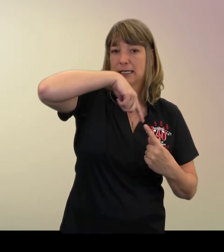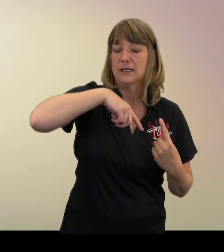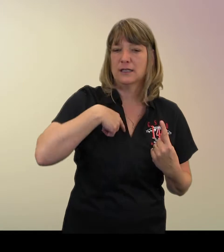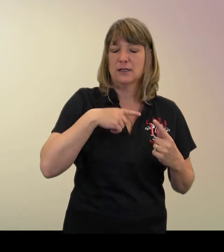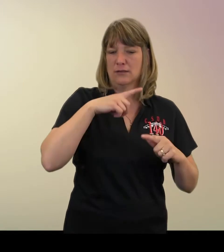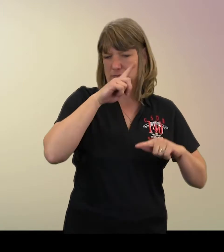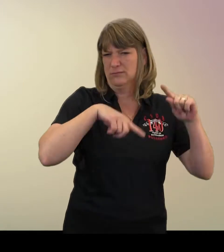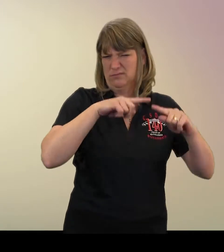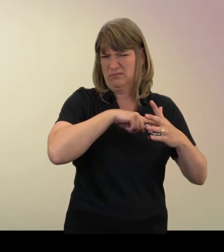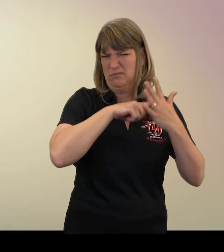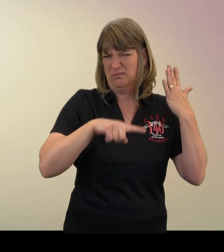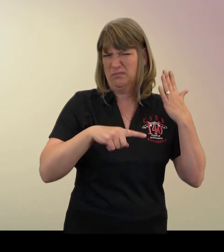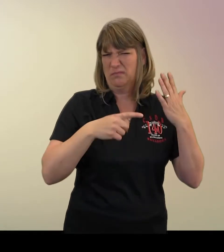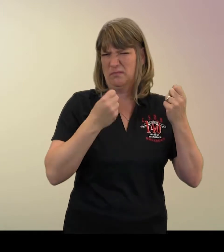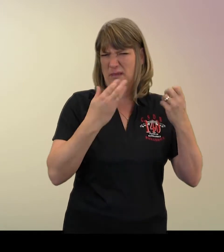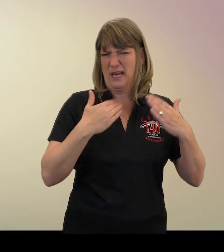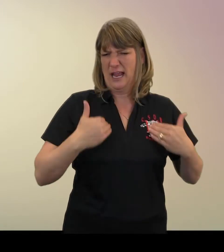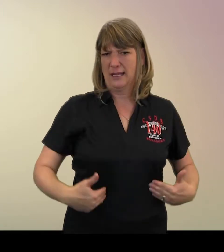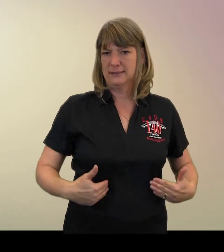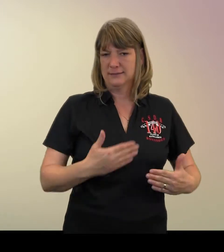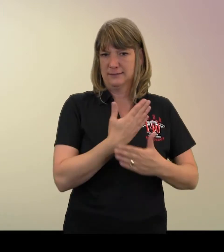There are lots of other hand and body movements that